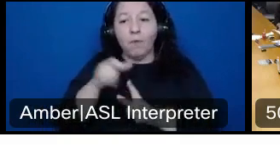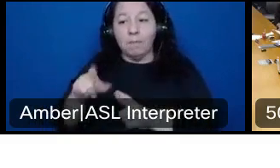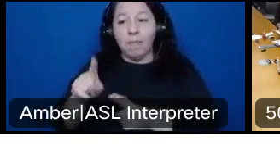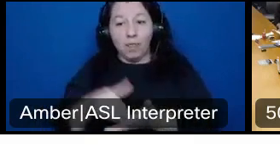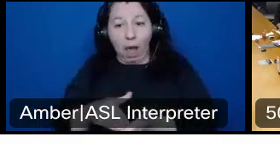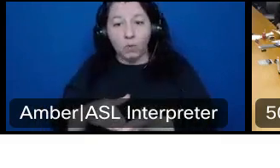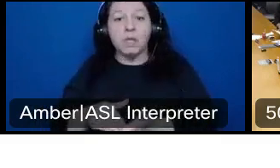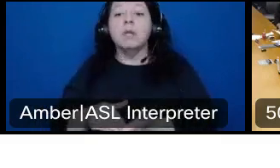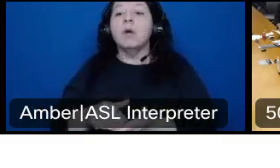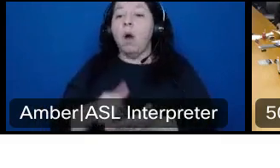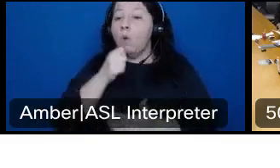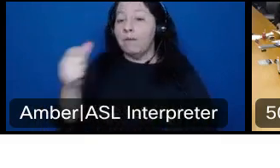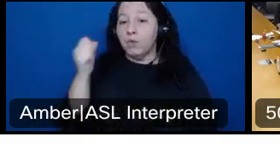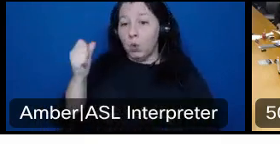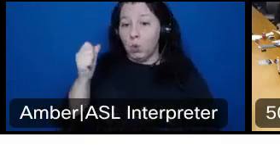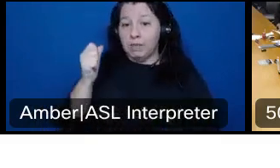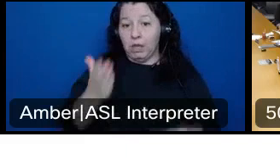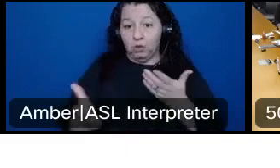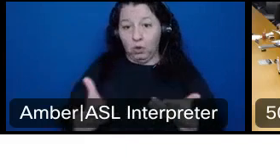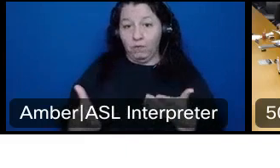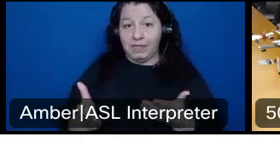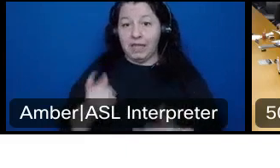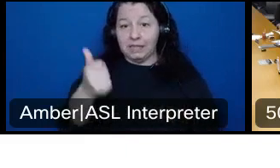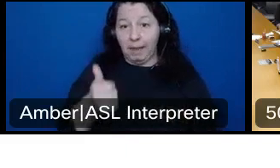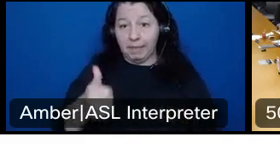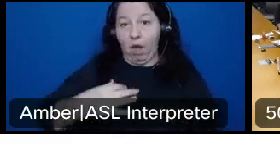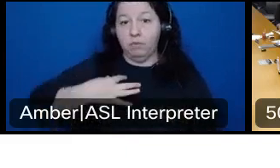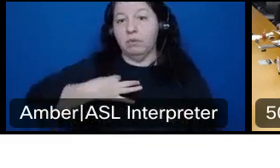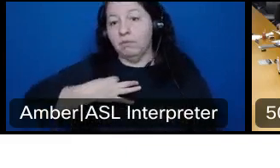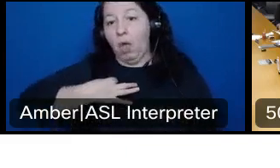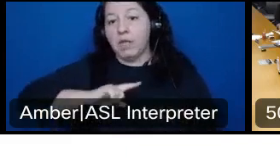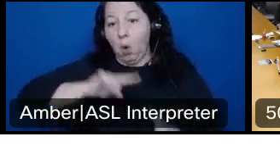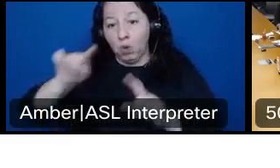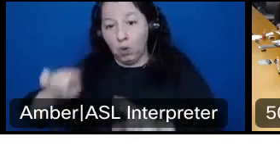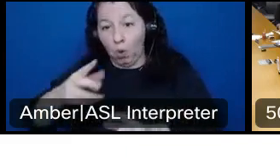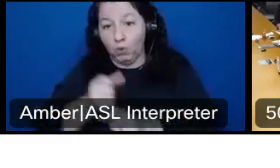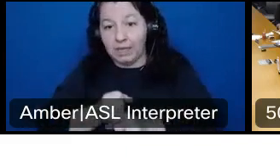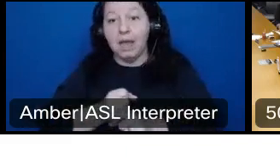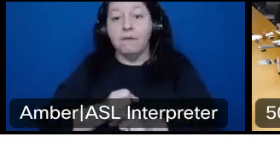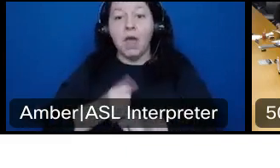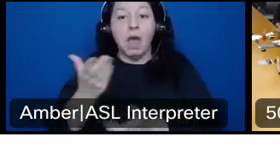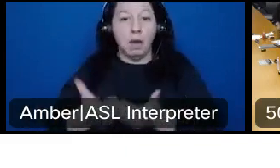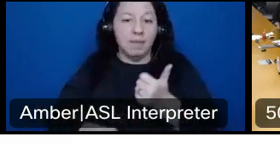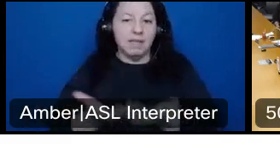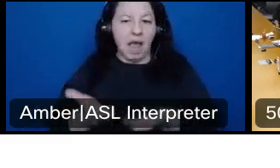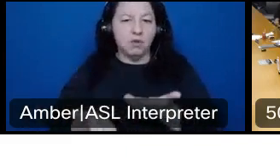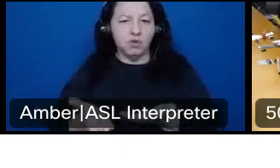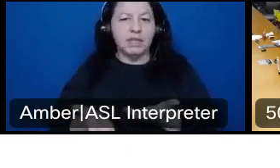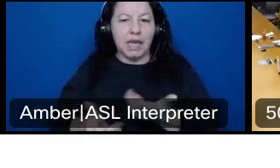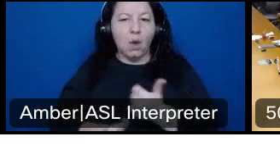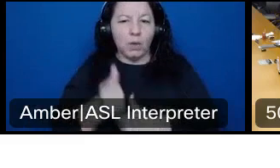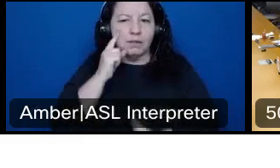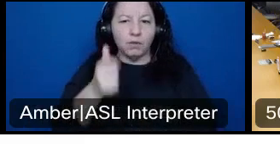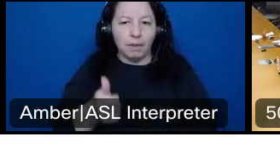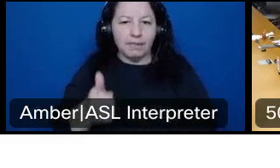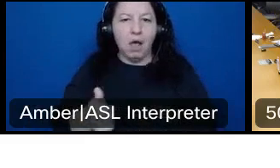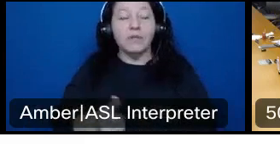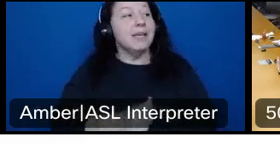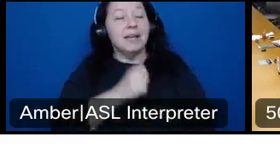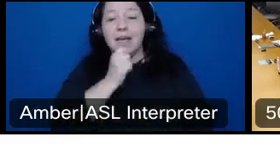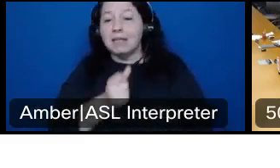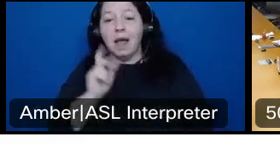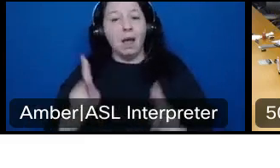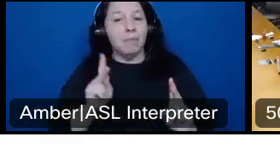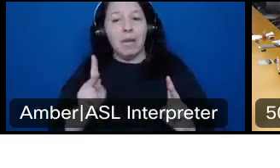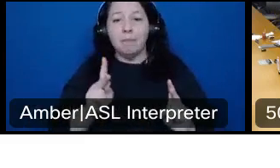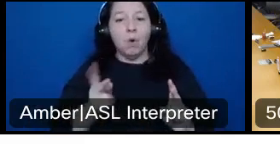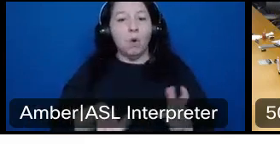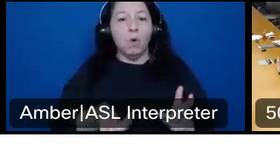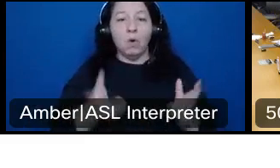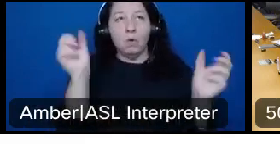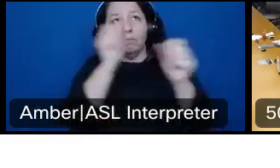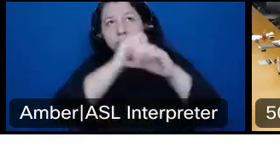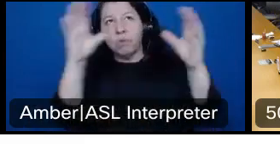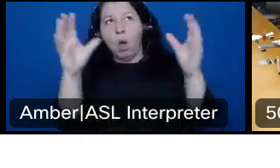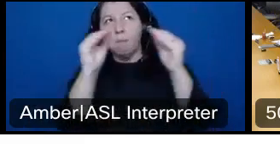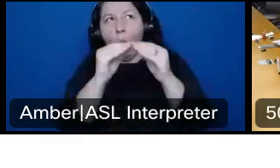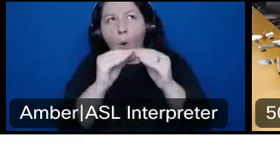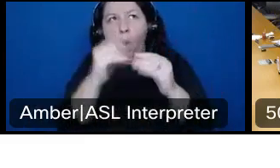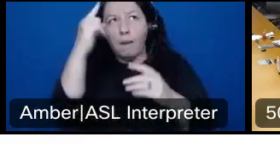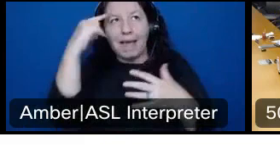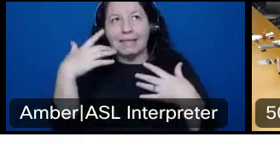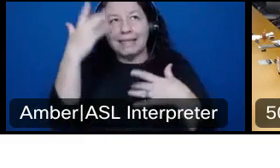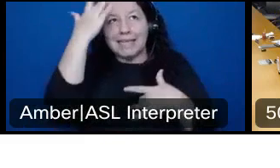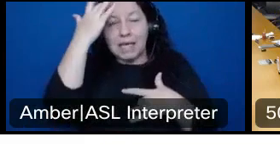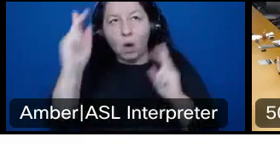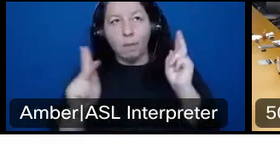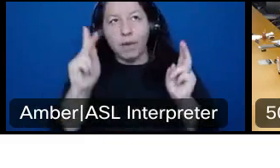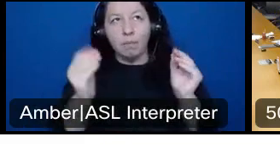And are upon to themselves, right? So it isn't people people are conflating the number of mentally ill, which is much larger. The number of homeless, much larger.